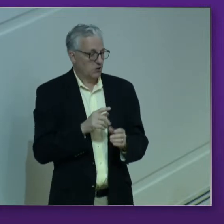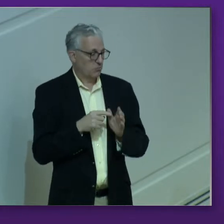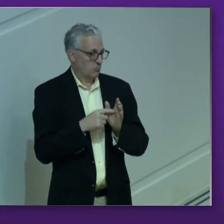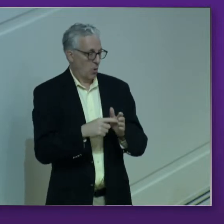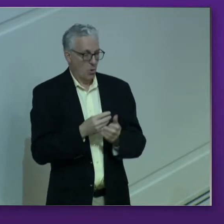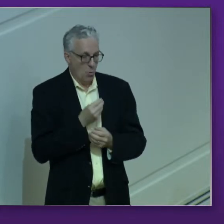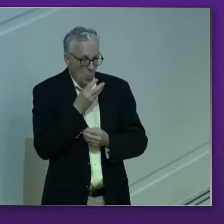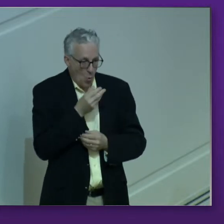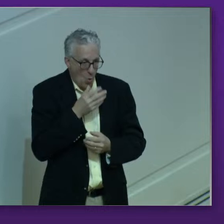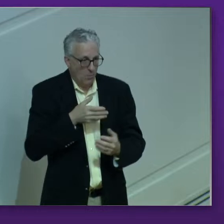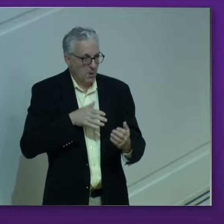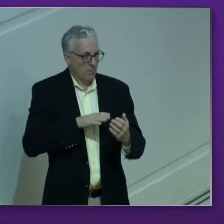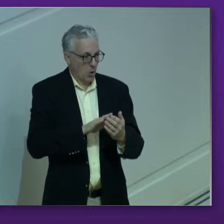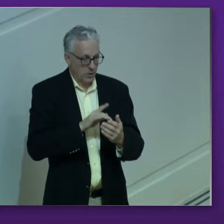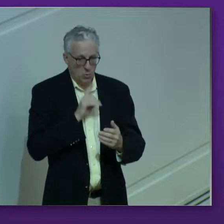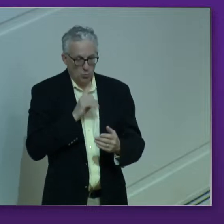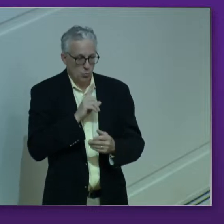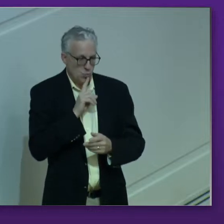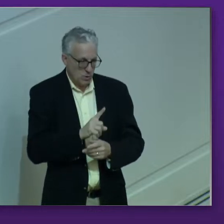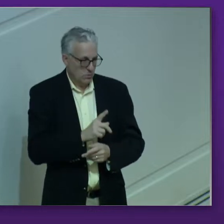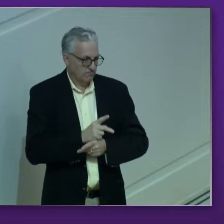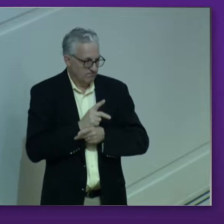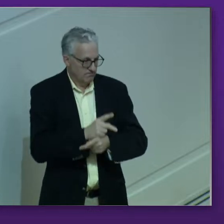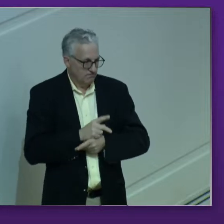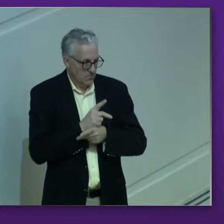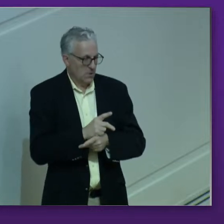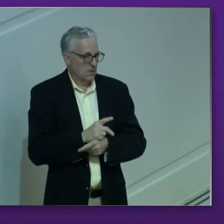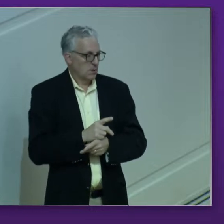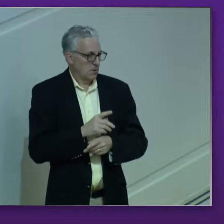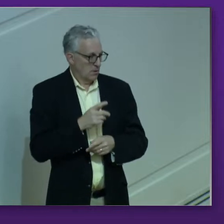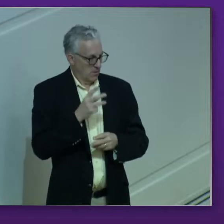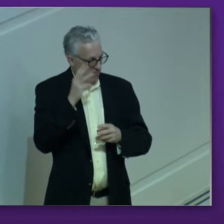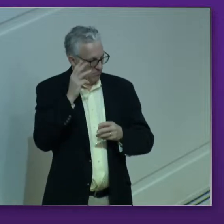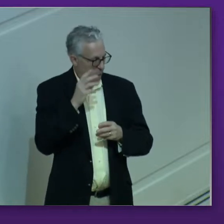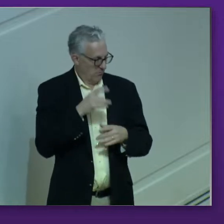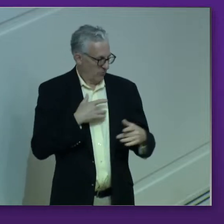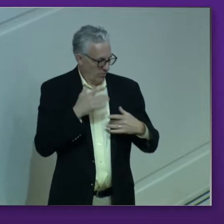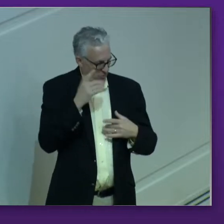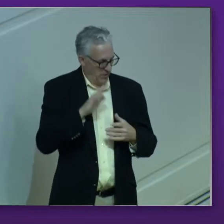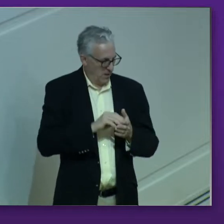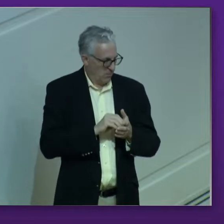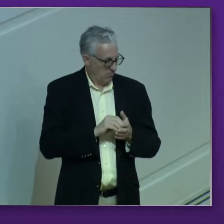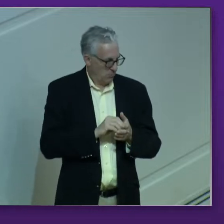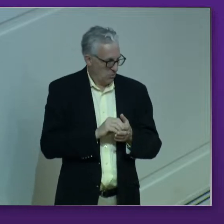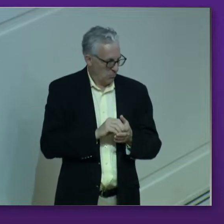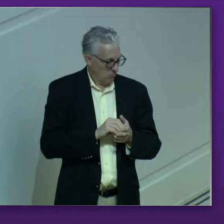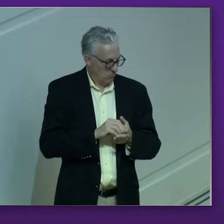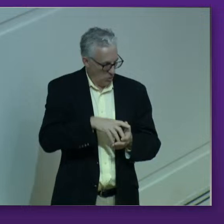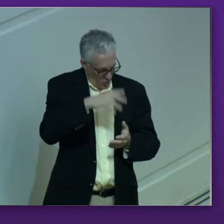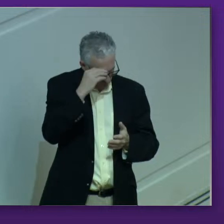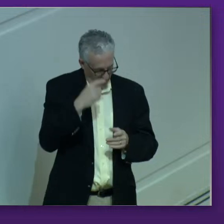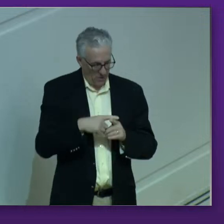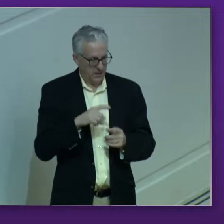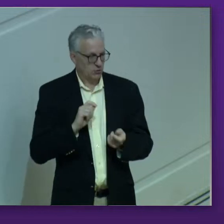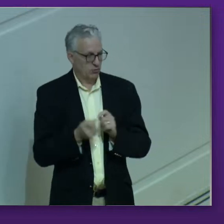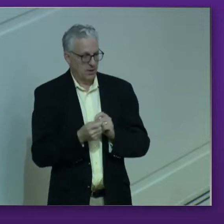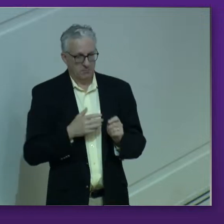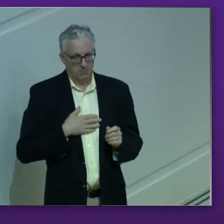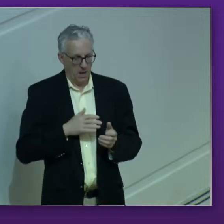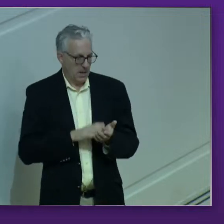INSPIRING AND JOYFUL PERSON AND SHARING MATHEMATICS WITH A GENUINE CONCERN FOR STUDENT SUCCESS. ONE OF DR. WHEATLEY'S